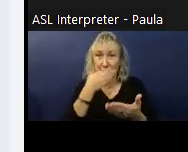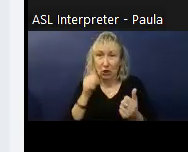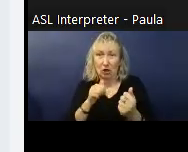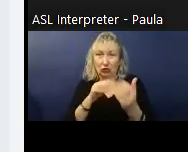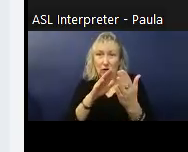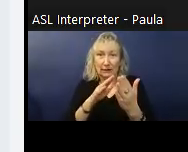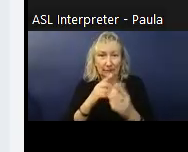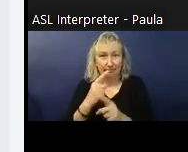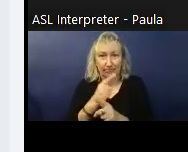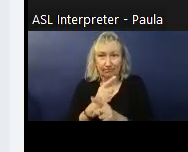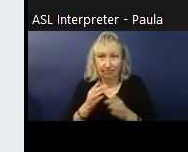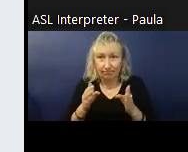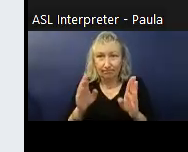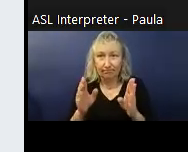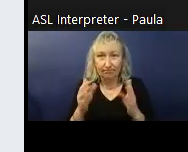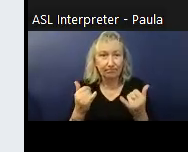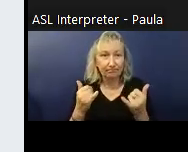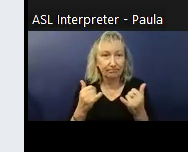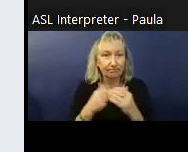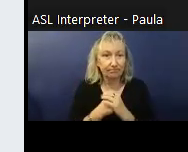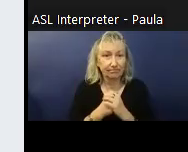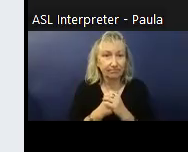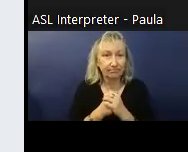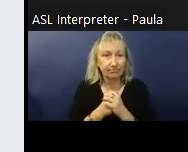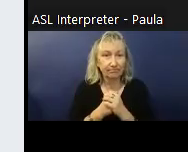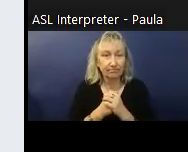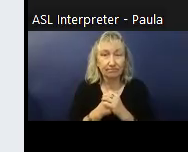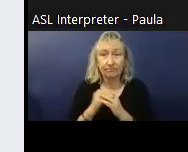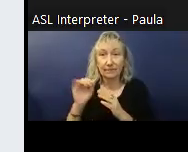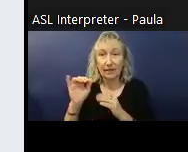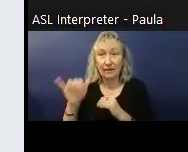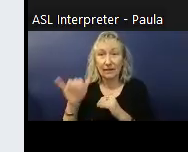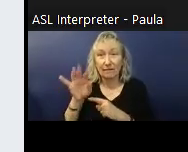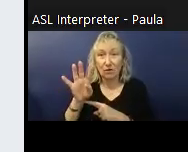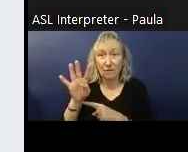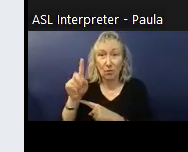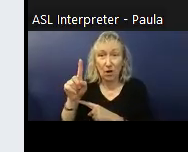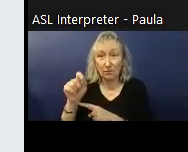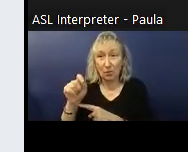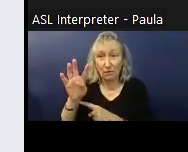addressed here properly is within 4, you know, statutory section 441.